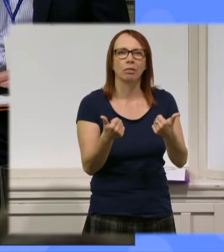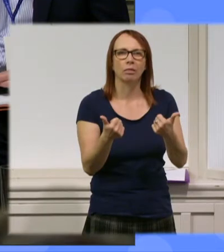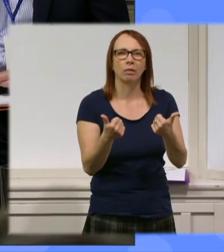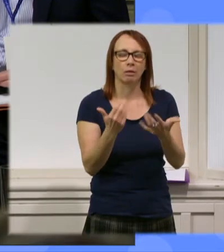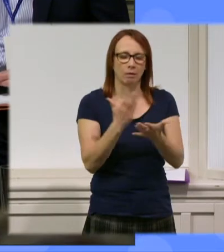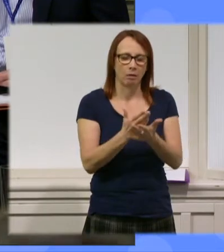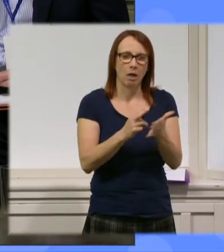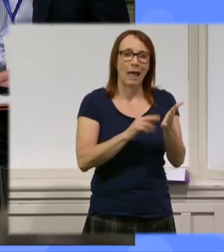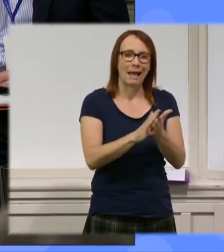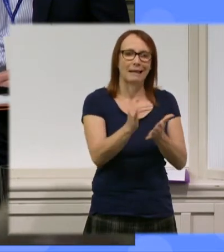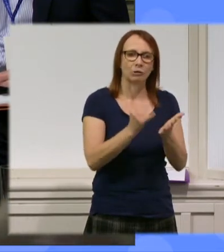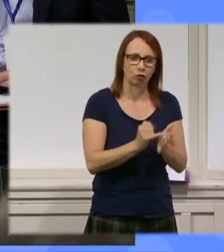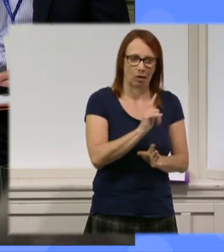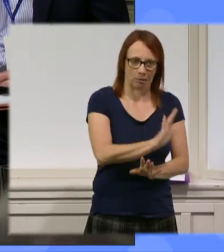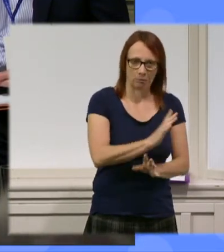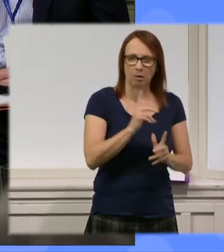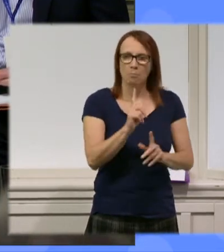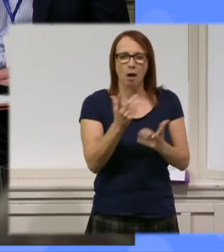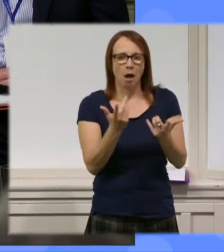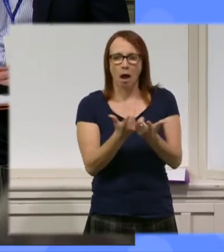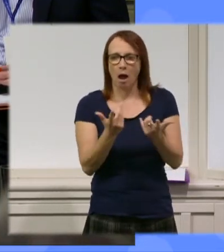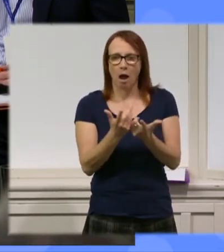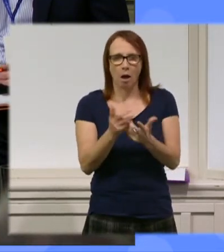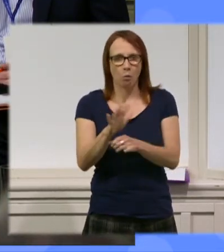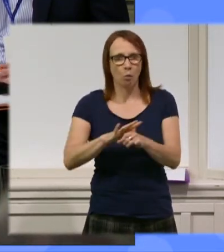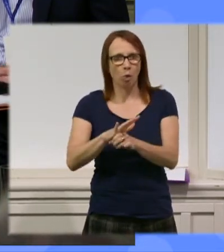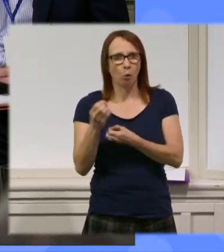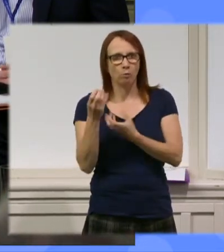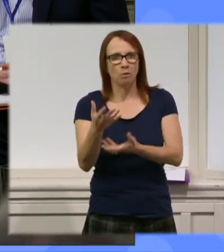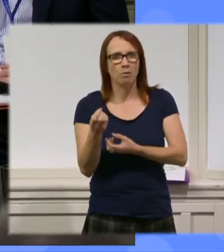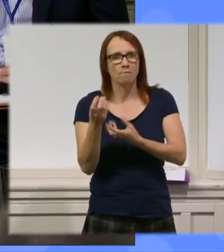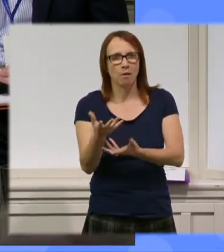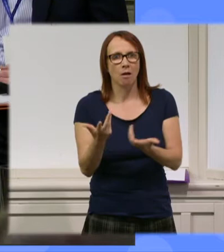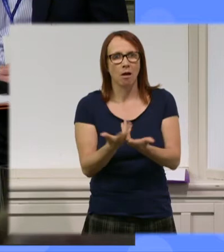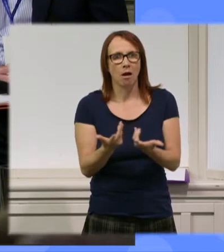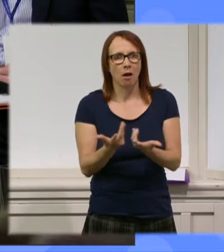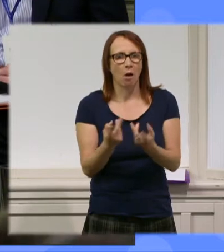chase but you know how it's delivered hey Luca we and other partners and I